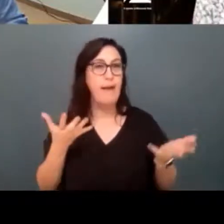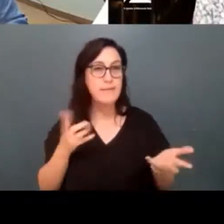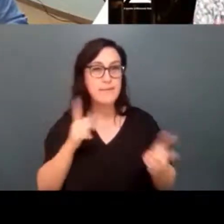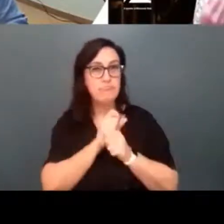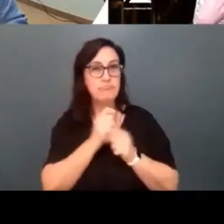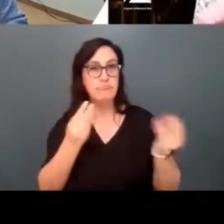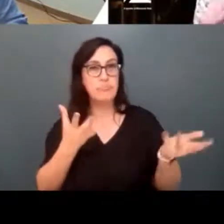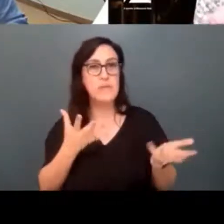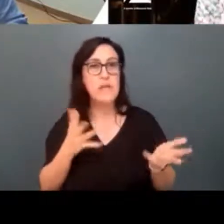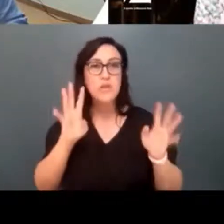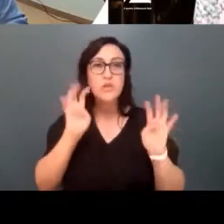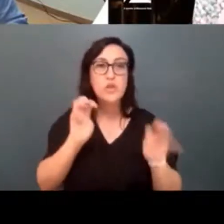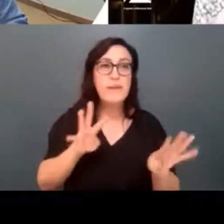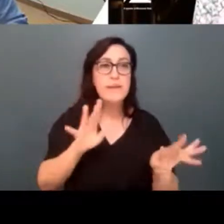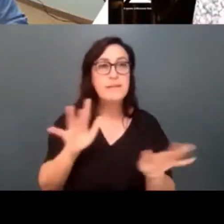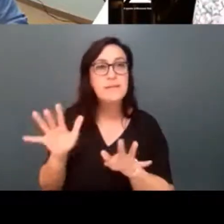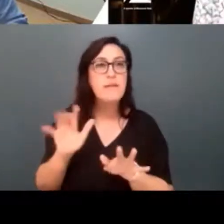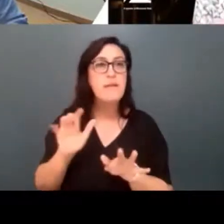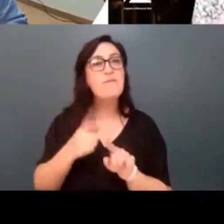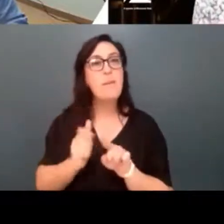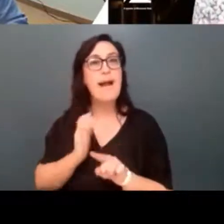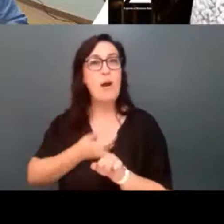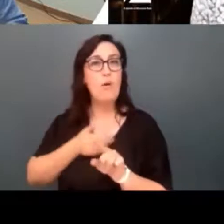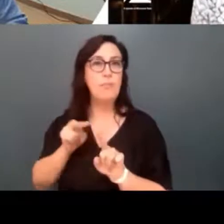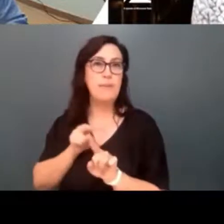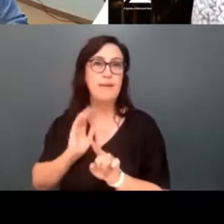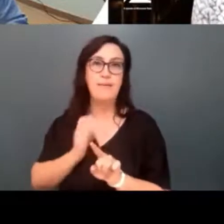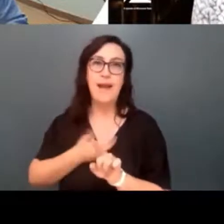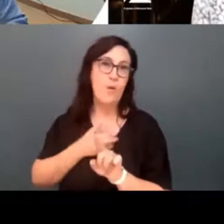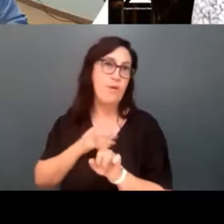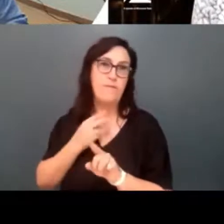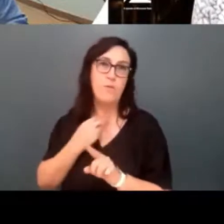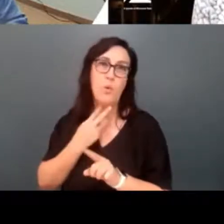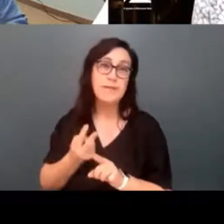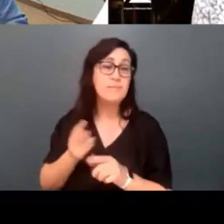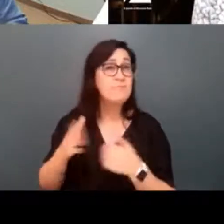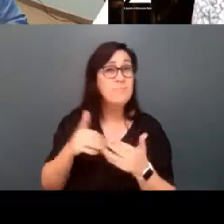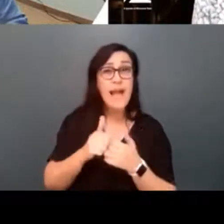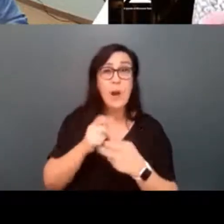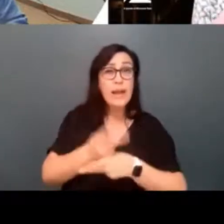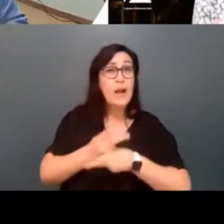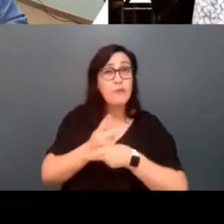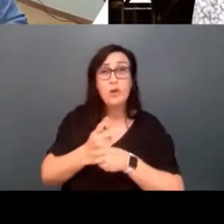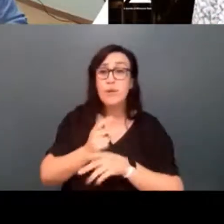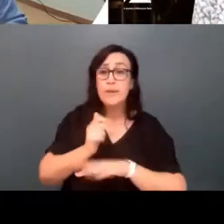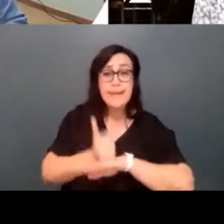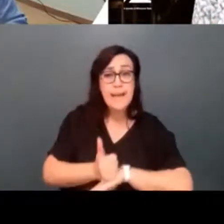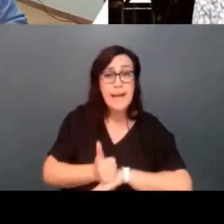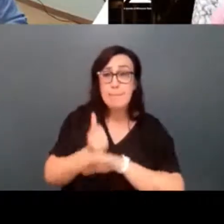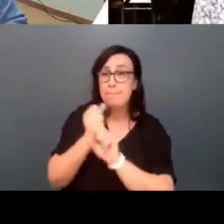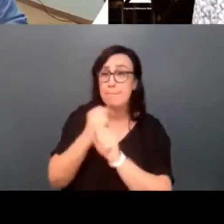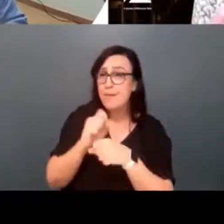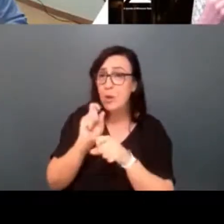occur all come from our boys. No matter how careful we are in crafting those survey questions. There's no framed in our,